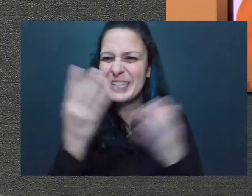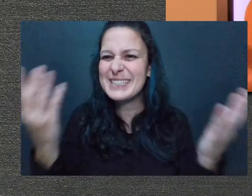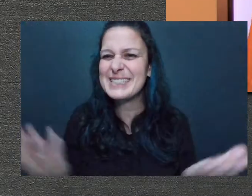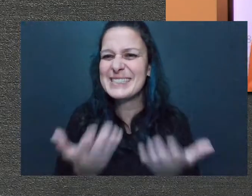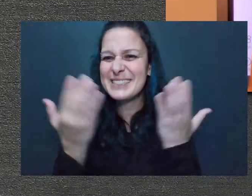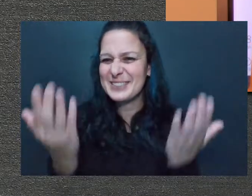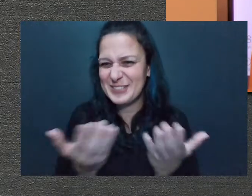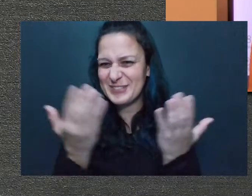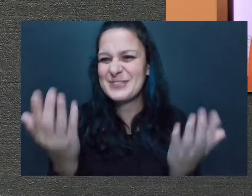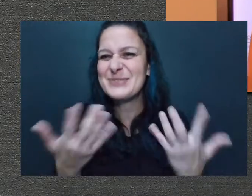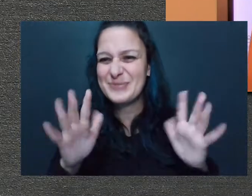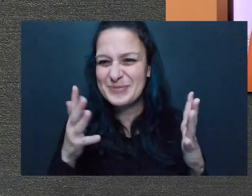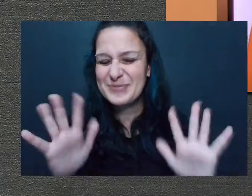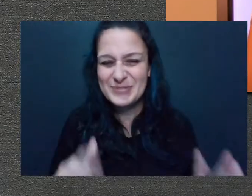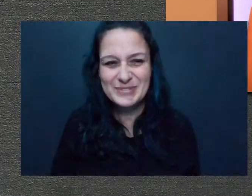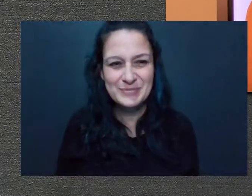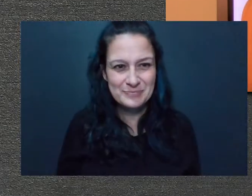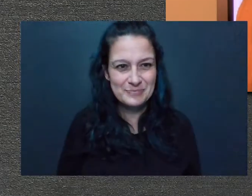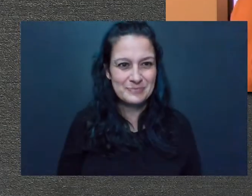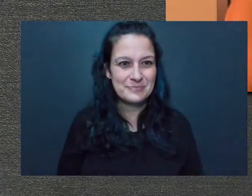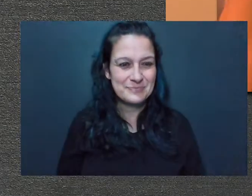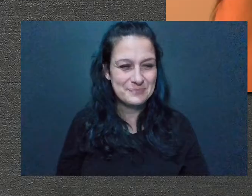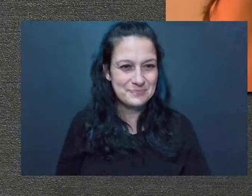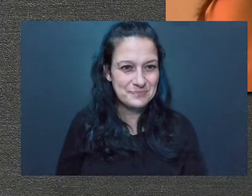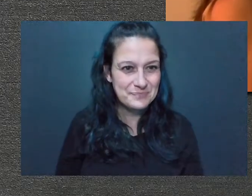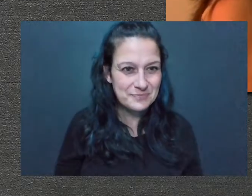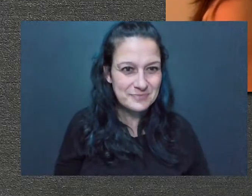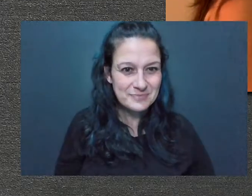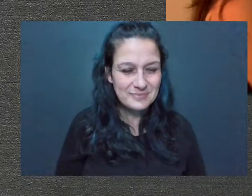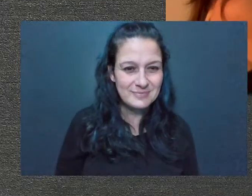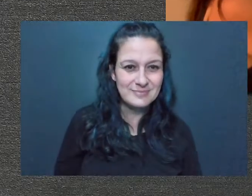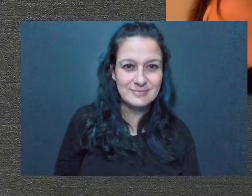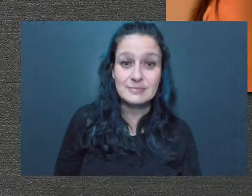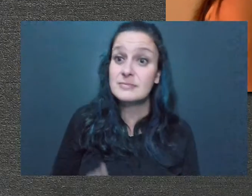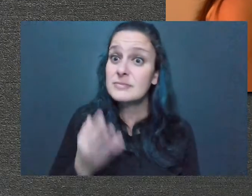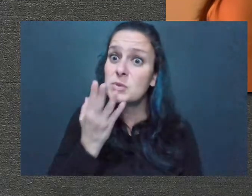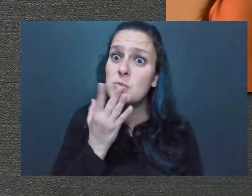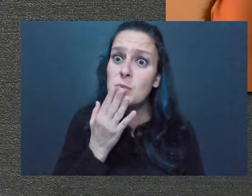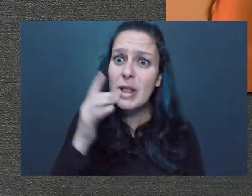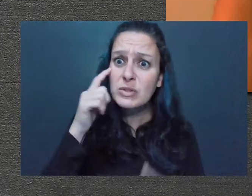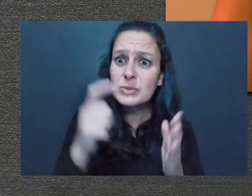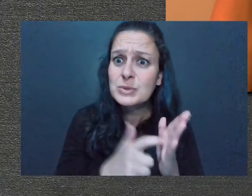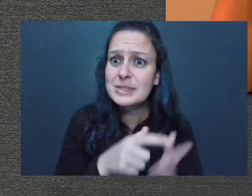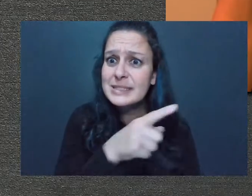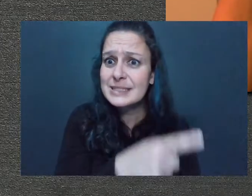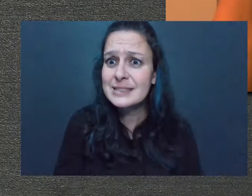You just know it's spring when there's a robin that you hear. So what colors do you see on the robin?